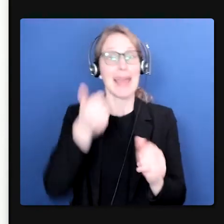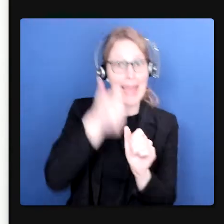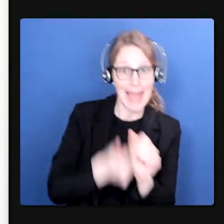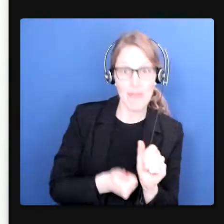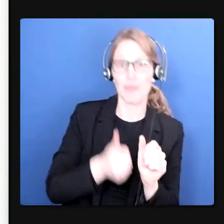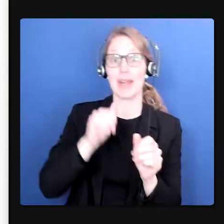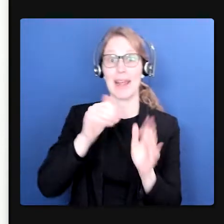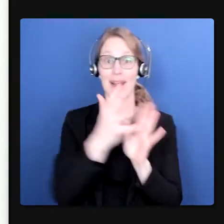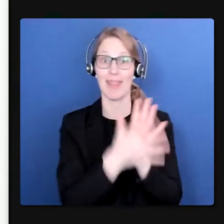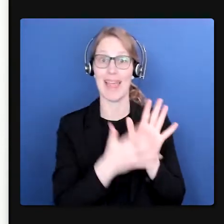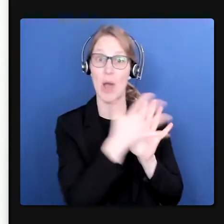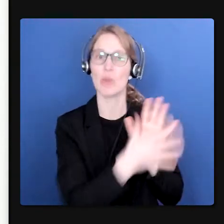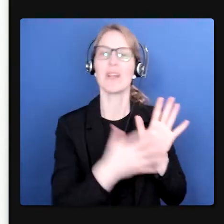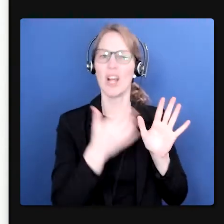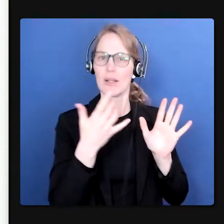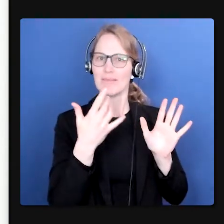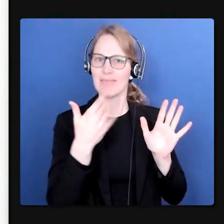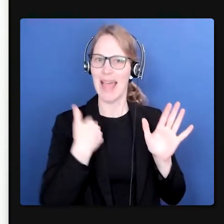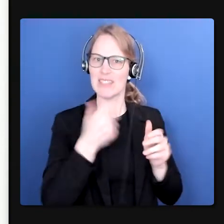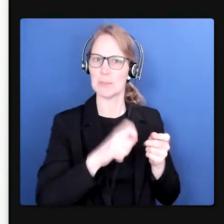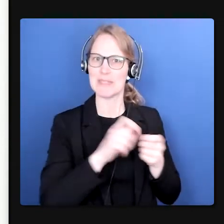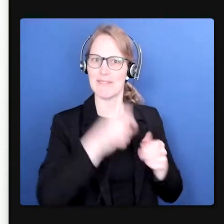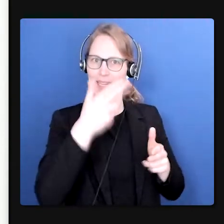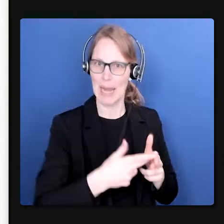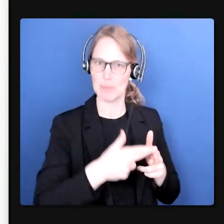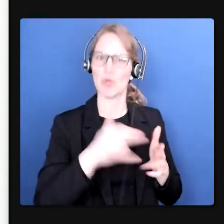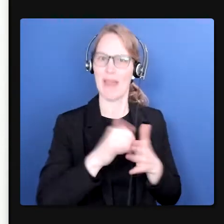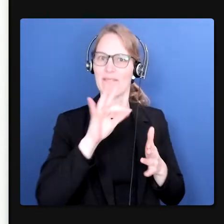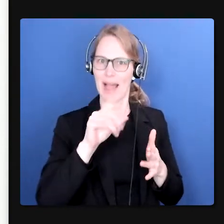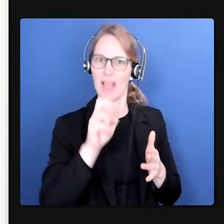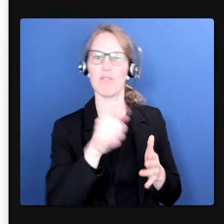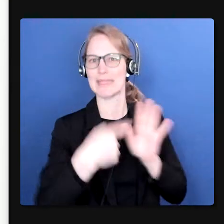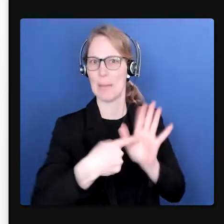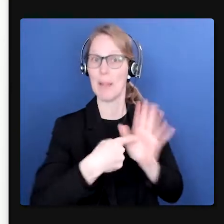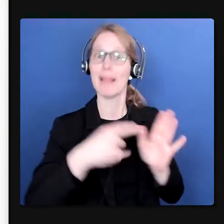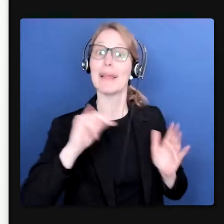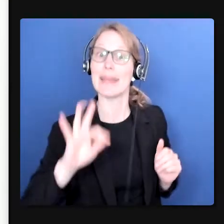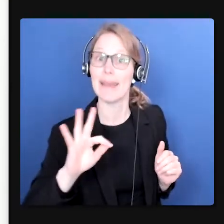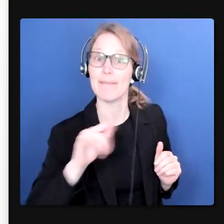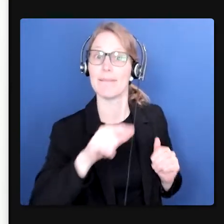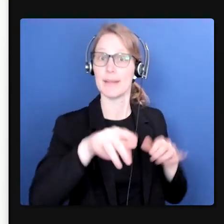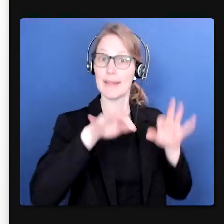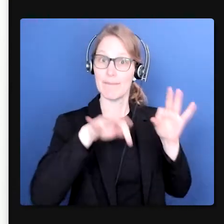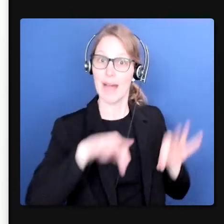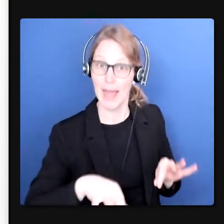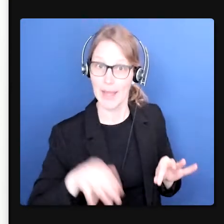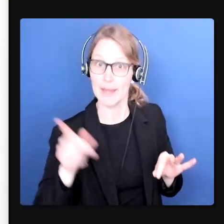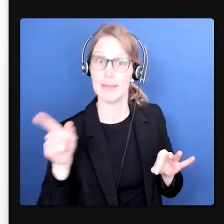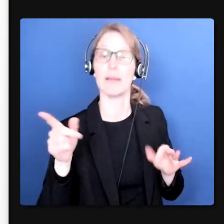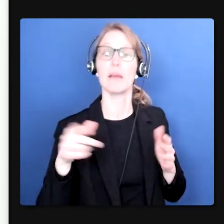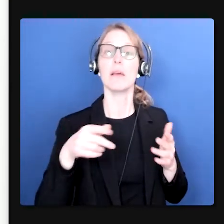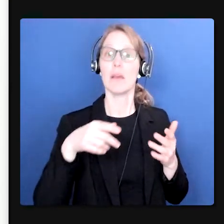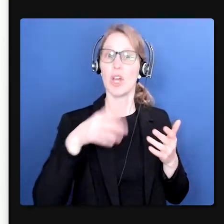which is the name of its defining JSON file, just without the extension, For example, if the layout is defined in driving that JSON,